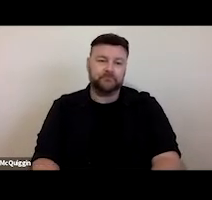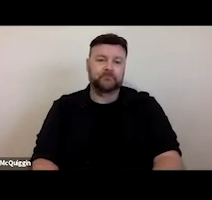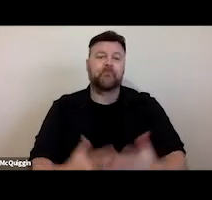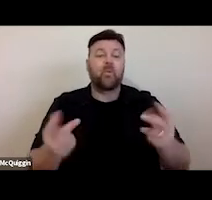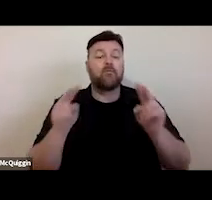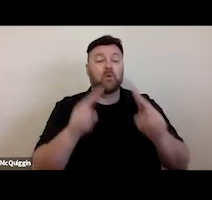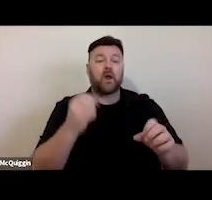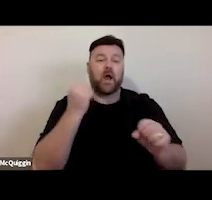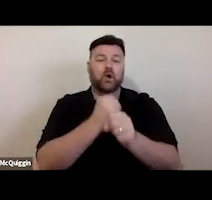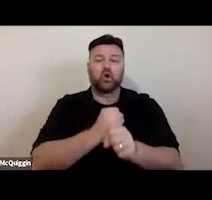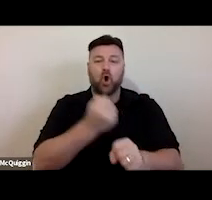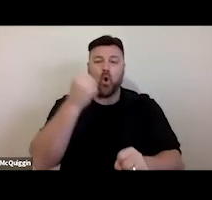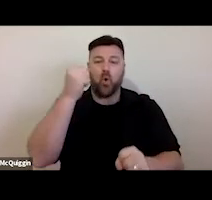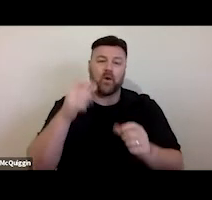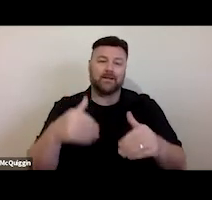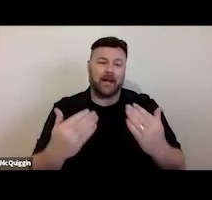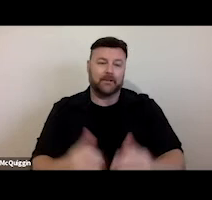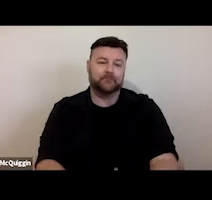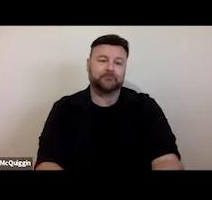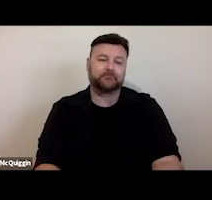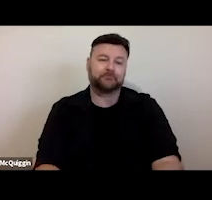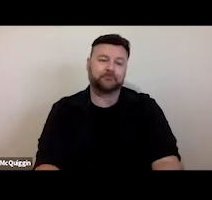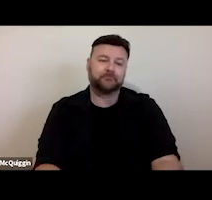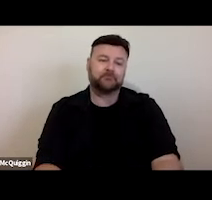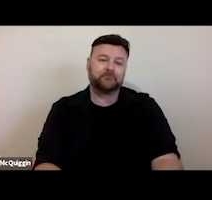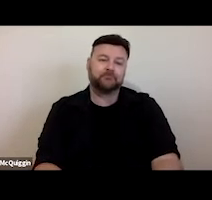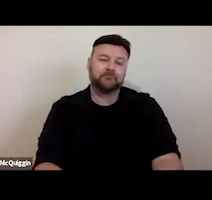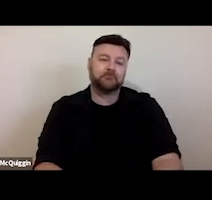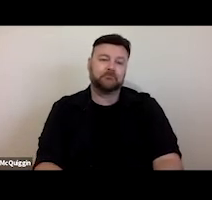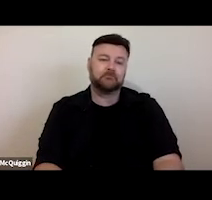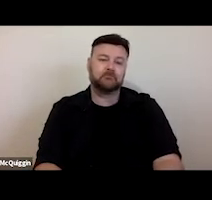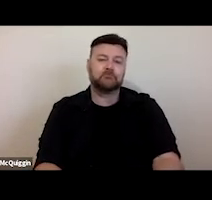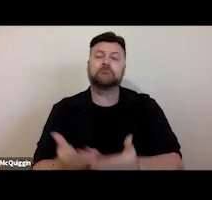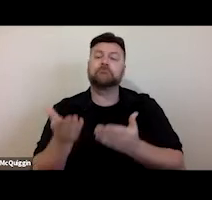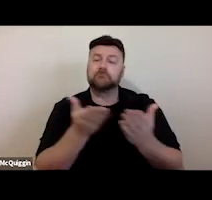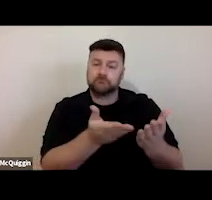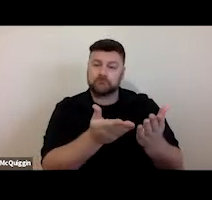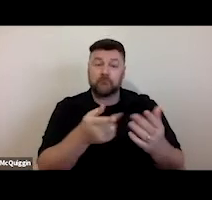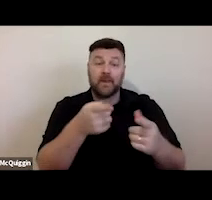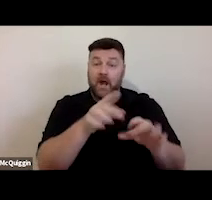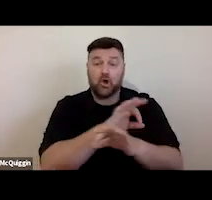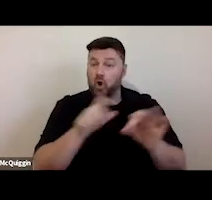a look at Golden Days. This is not surveying. This isn't Quantium